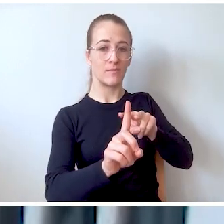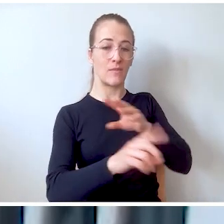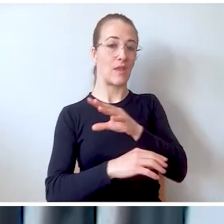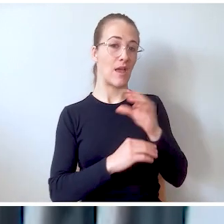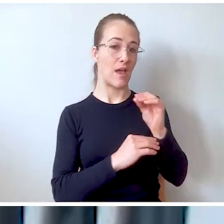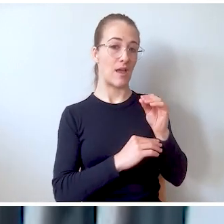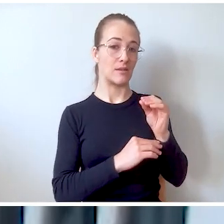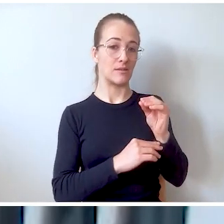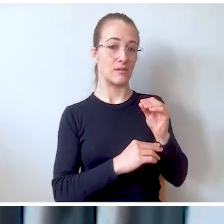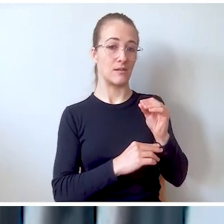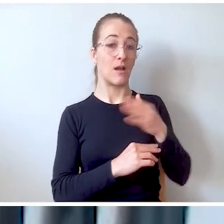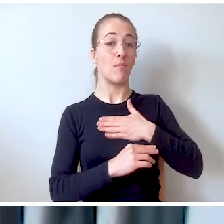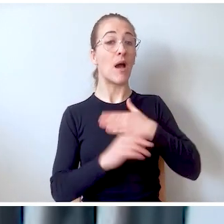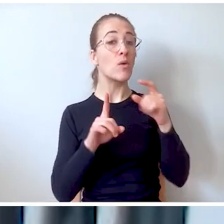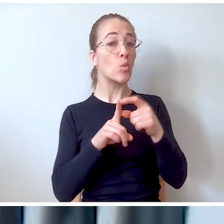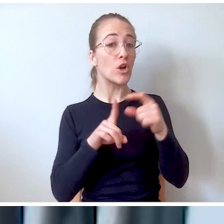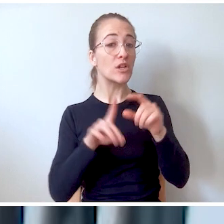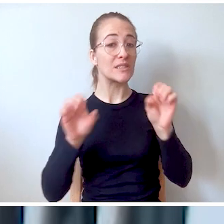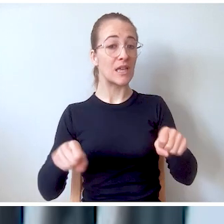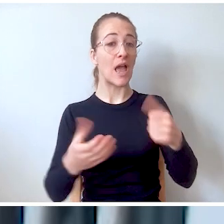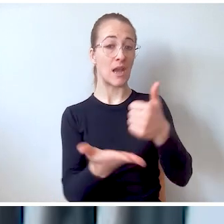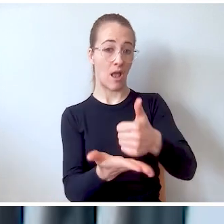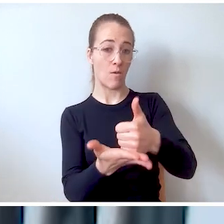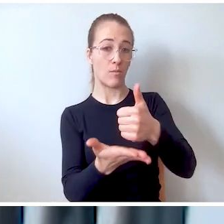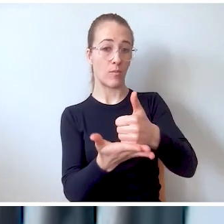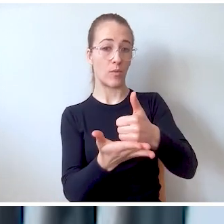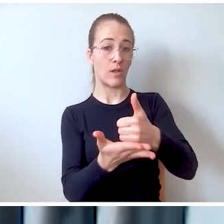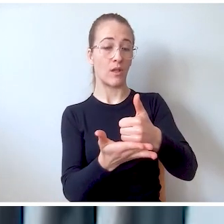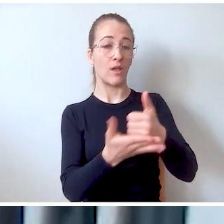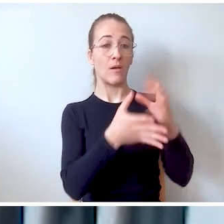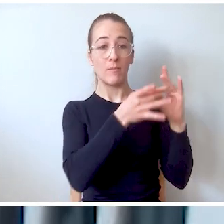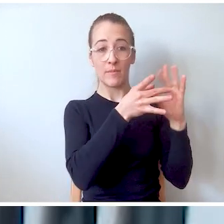And that my words can help carry the message of many others